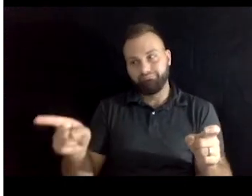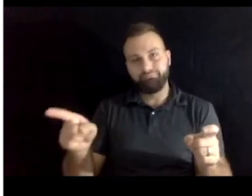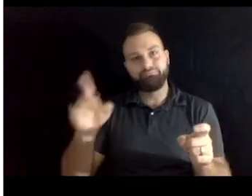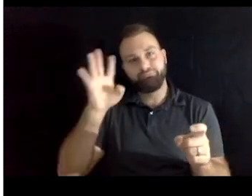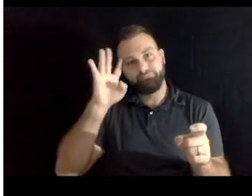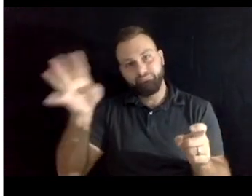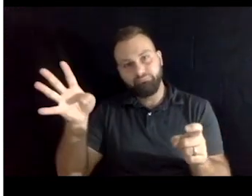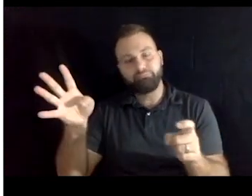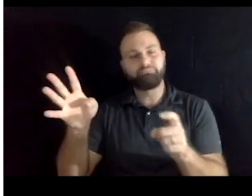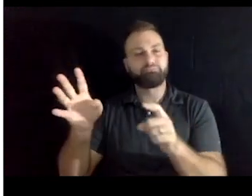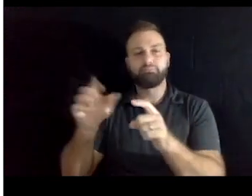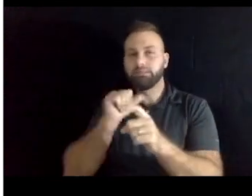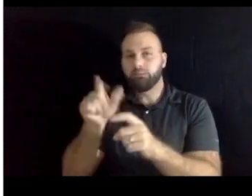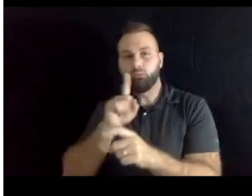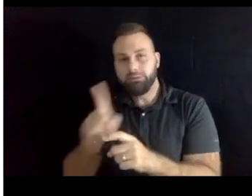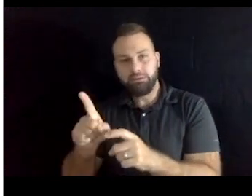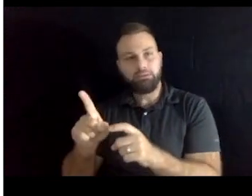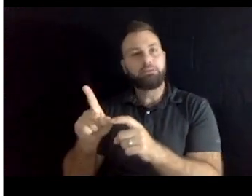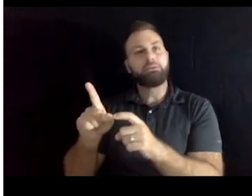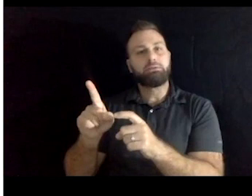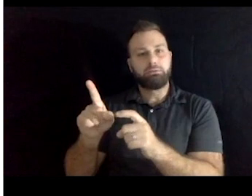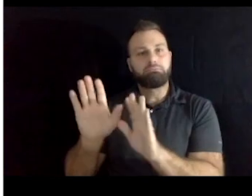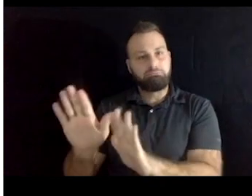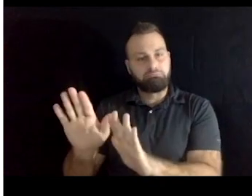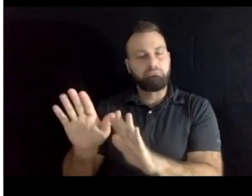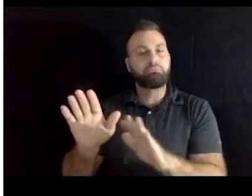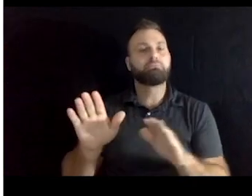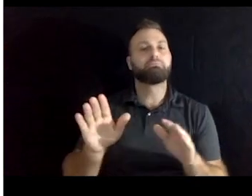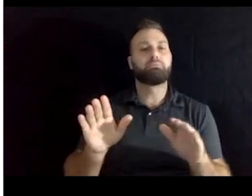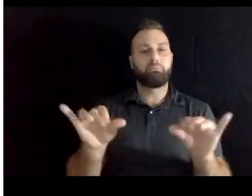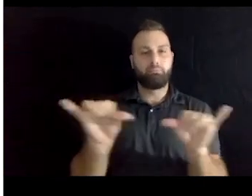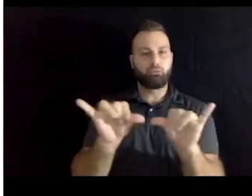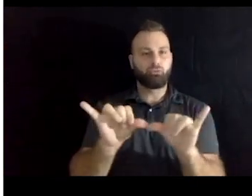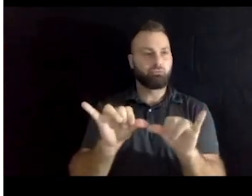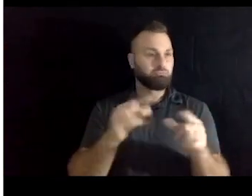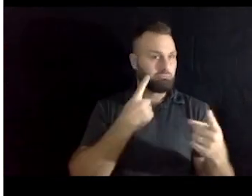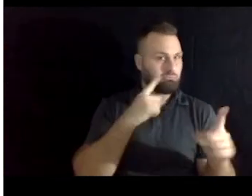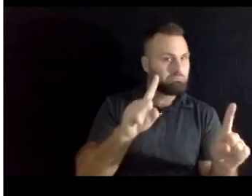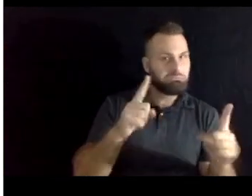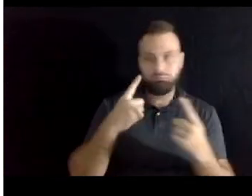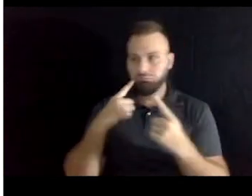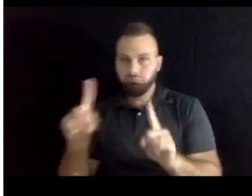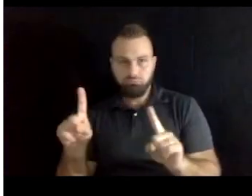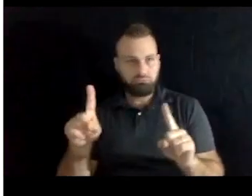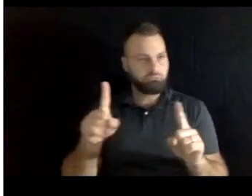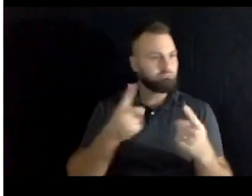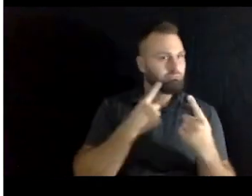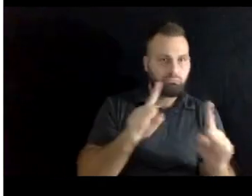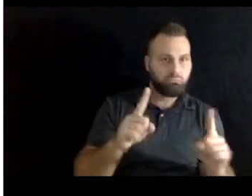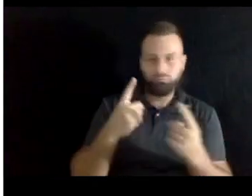kind of placebo or the status quo, and then you measure impacts as differences